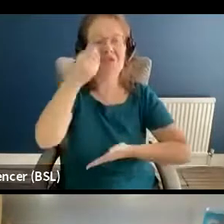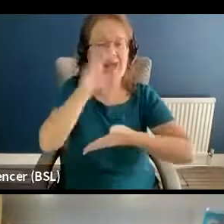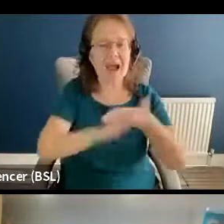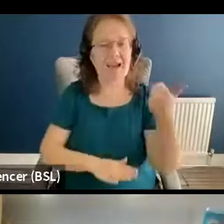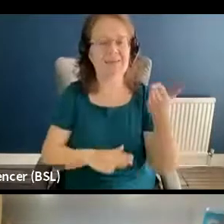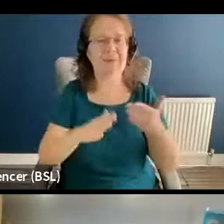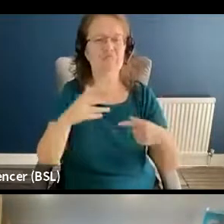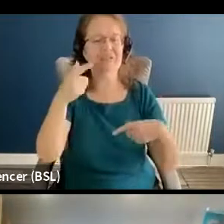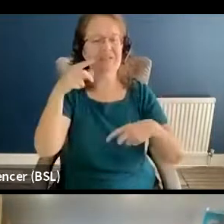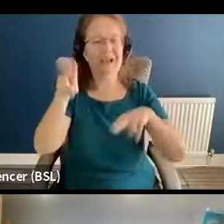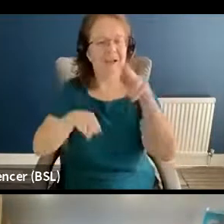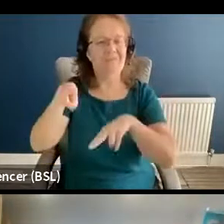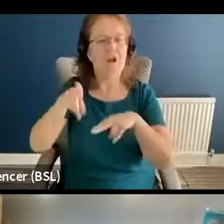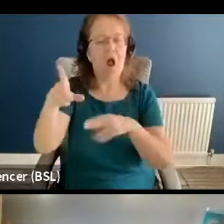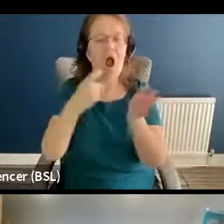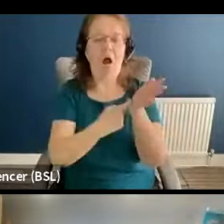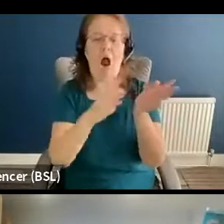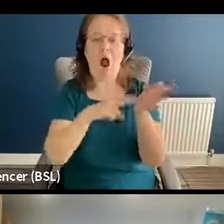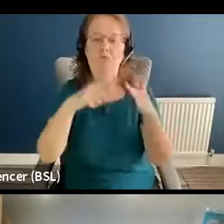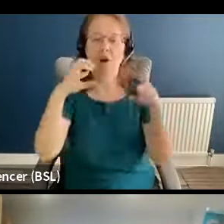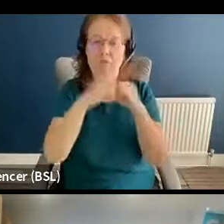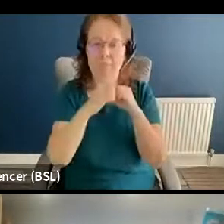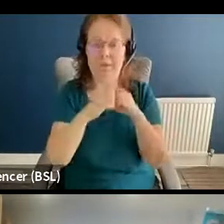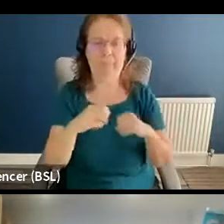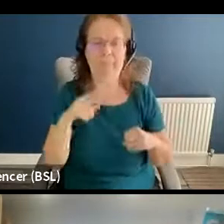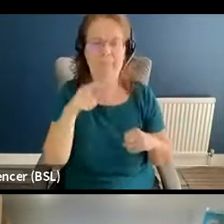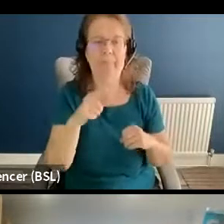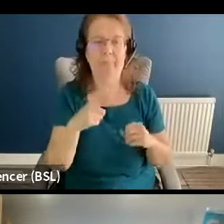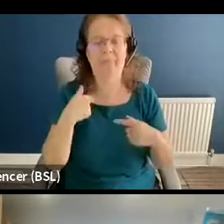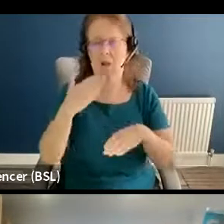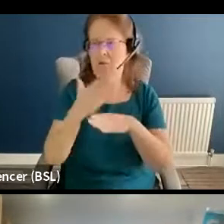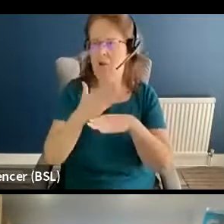at the Royal National Institute of Blind People. I've been working there since 2012.